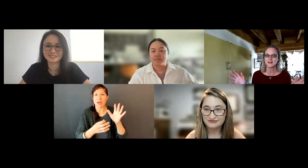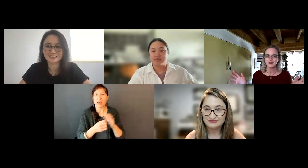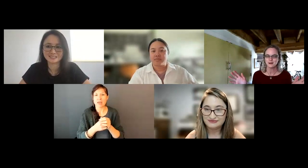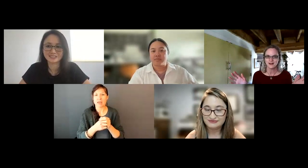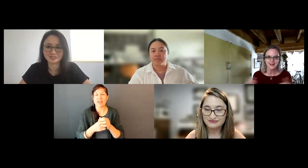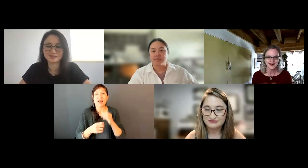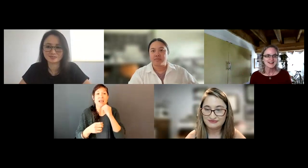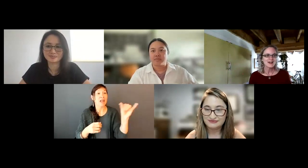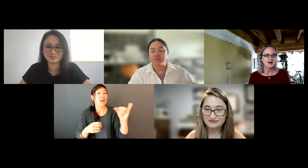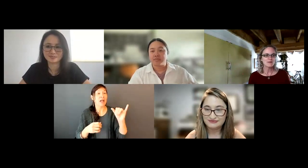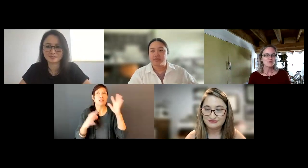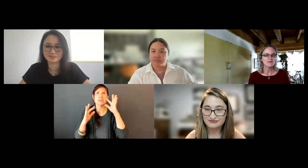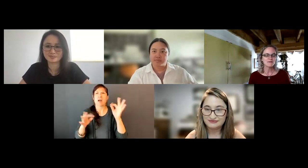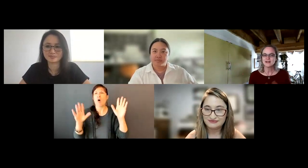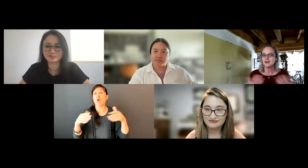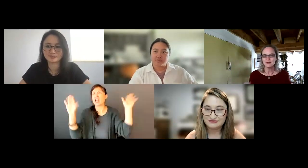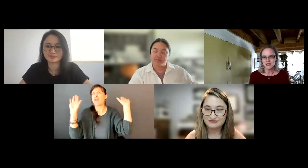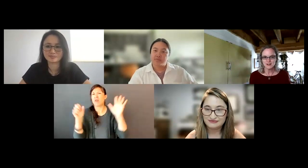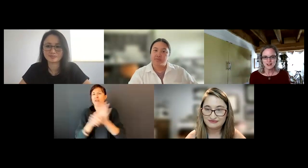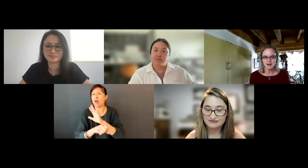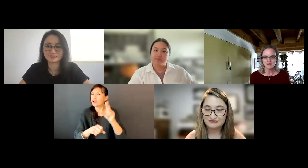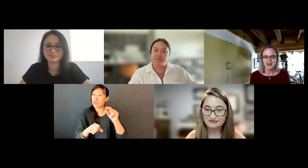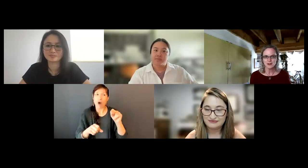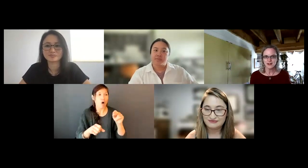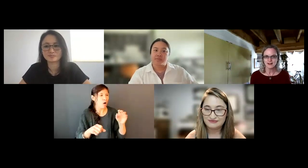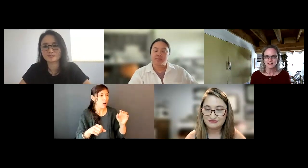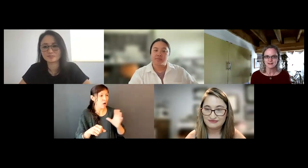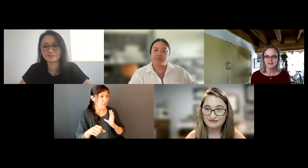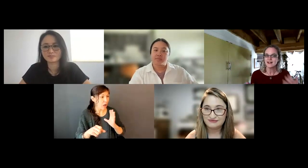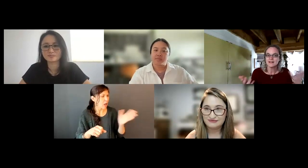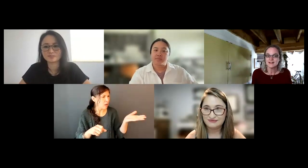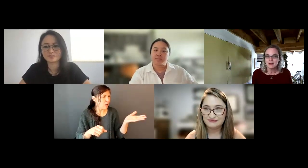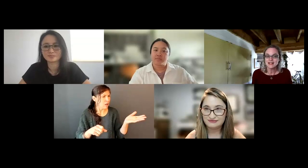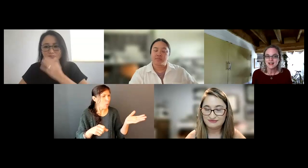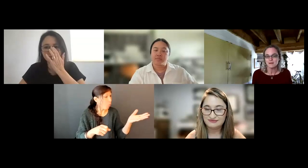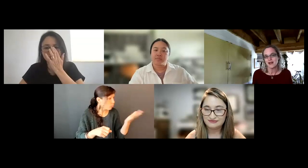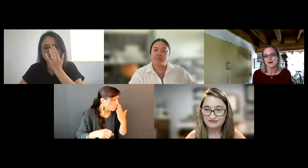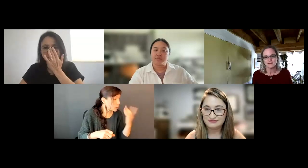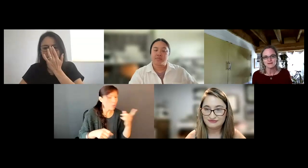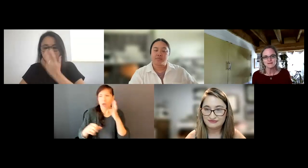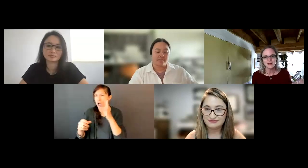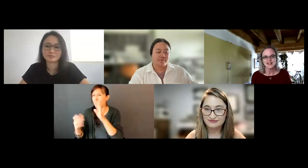"This isn't gonna work." But that you reached out to the manufacturer and got some insight from them